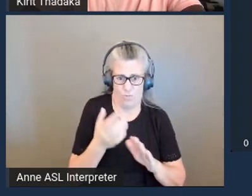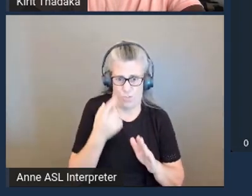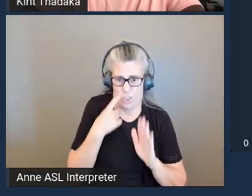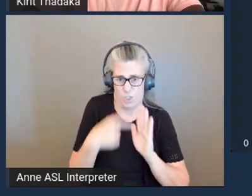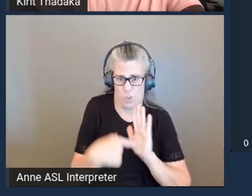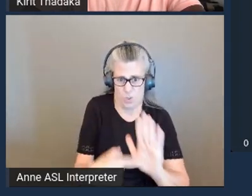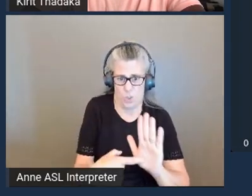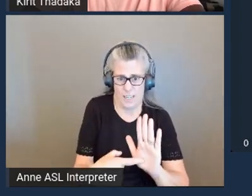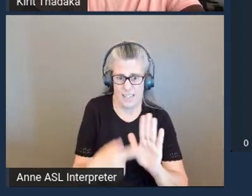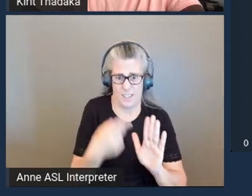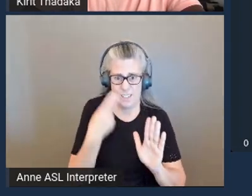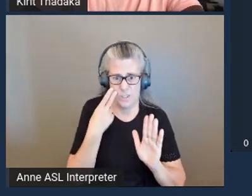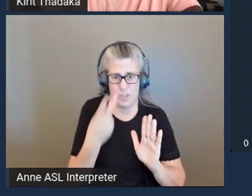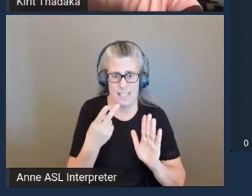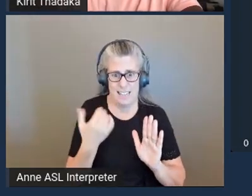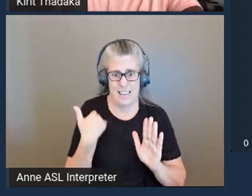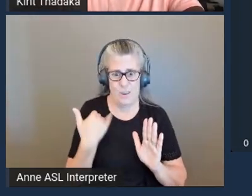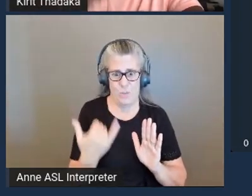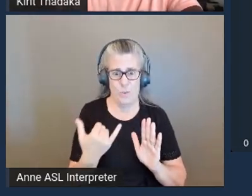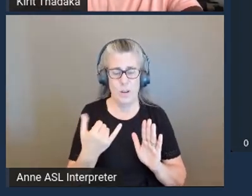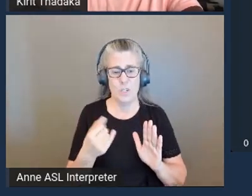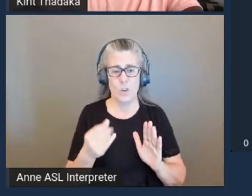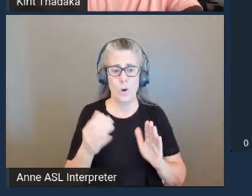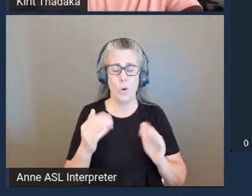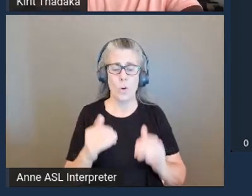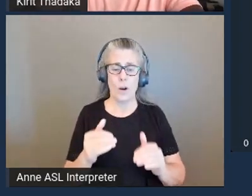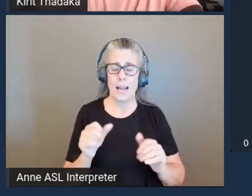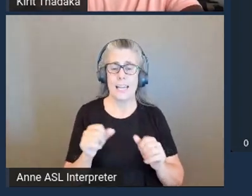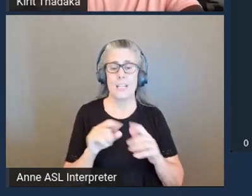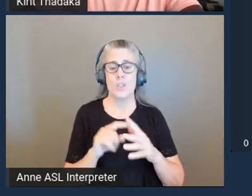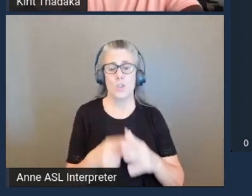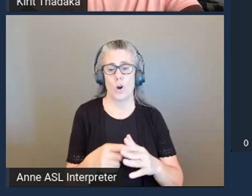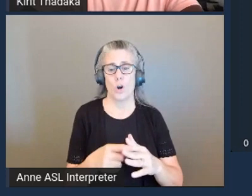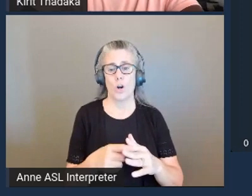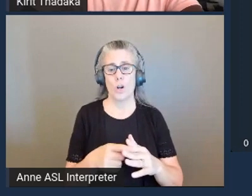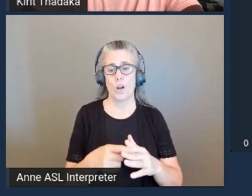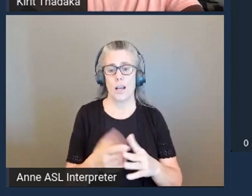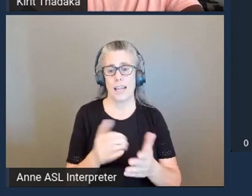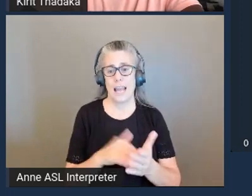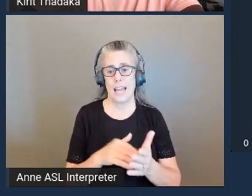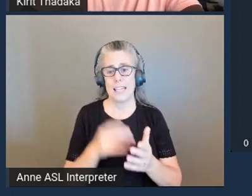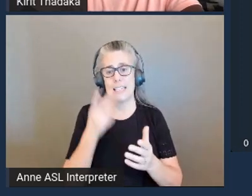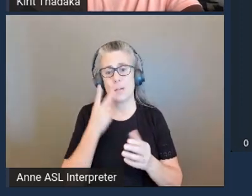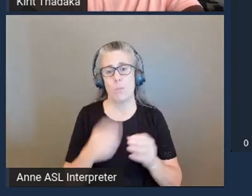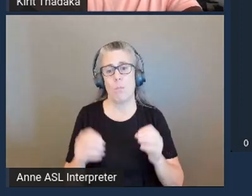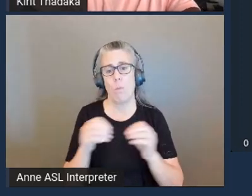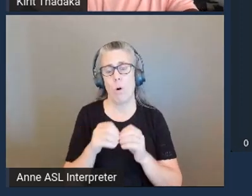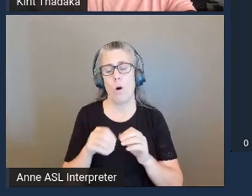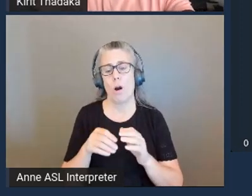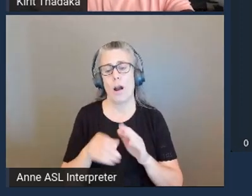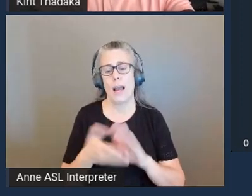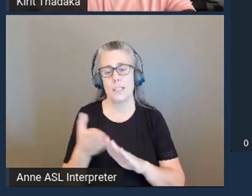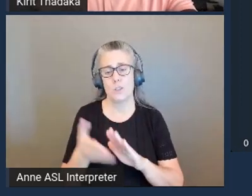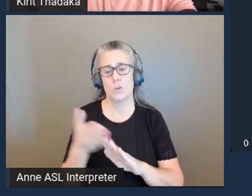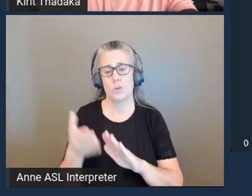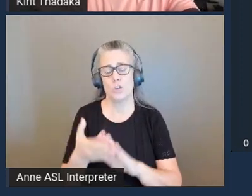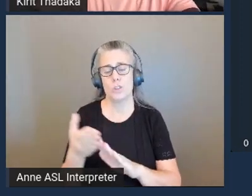Now, I can start this and I can see more executions in the same UI. Gotcha, gotcha. Now, we have a question here, kinda,